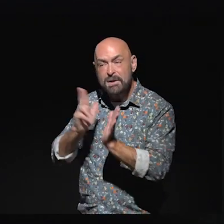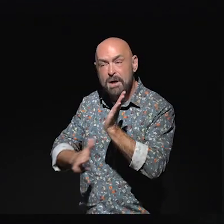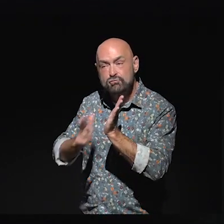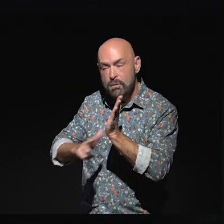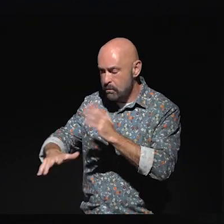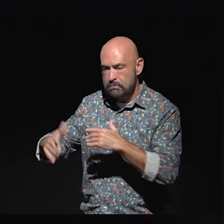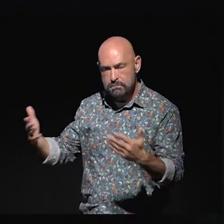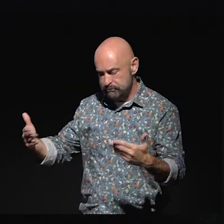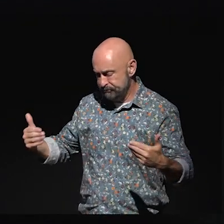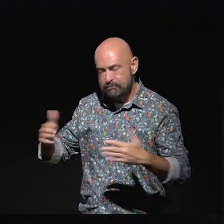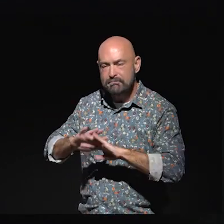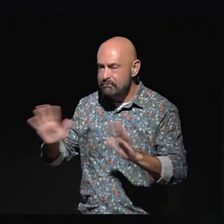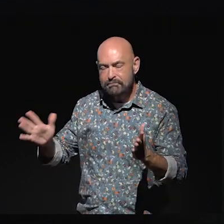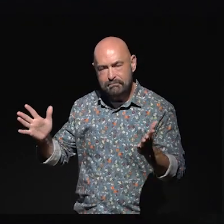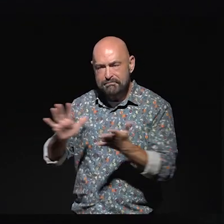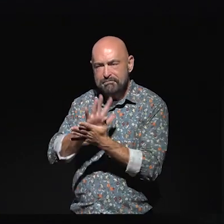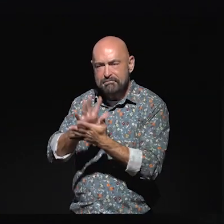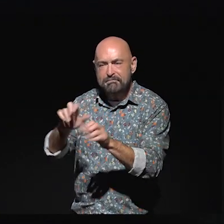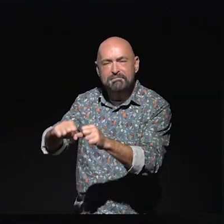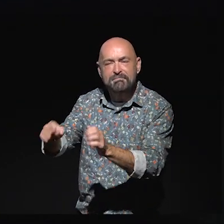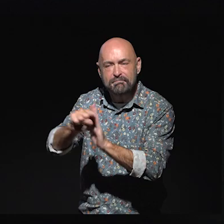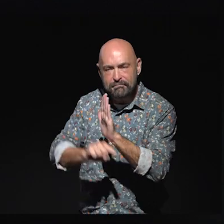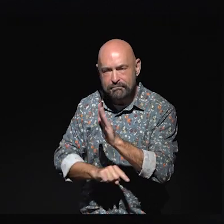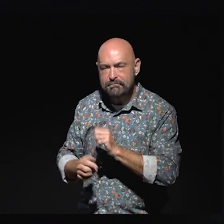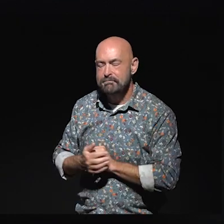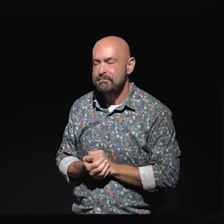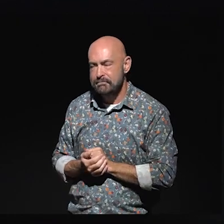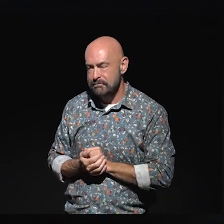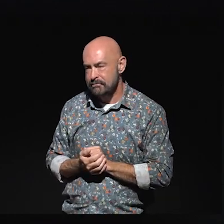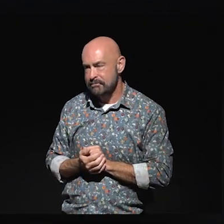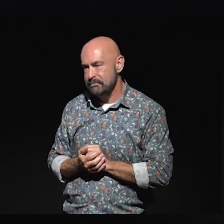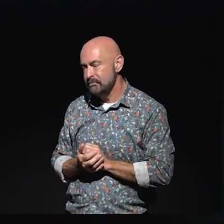He is happy to do that. The other thing, and this,